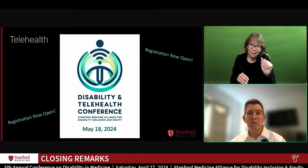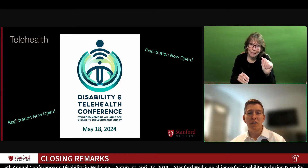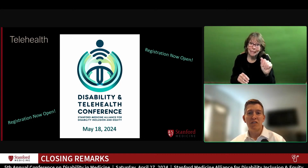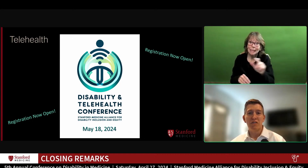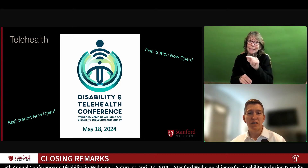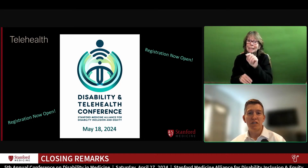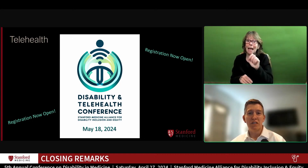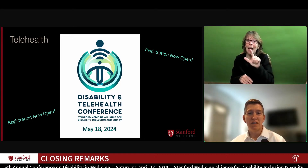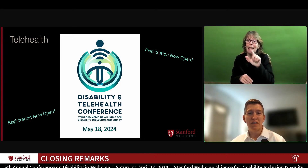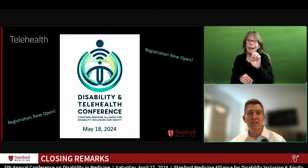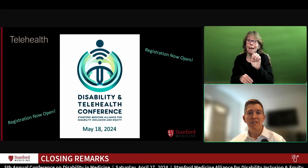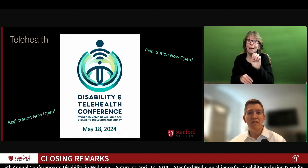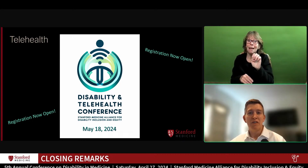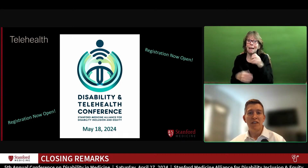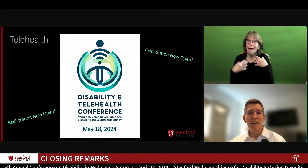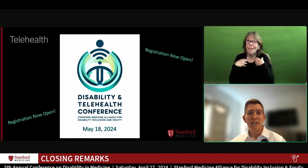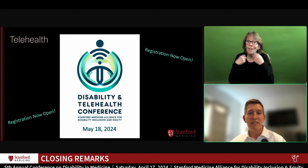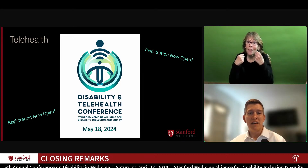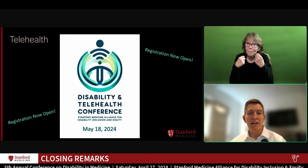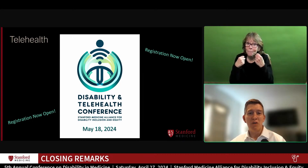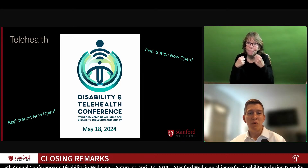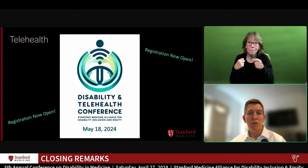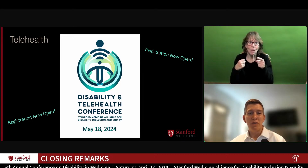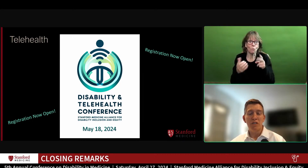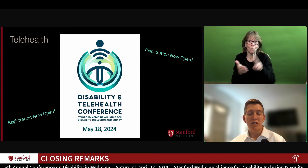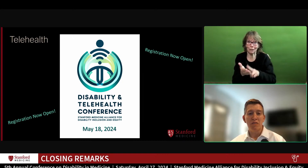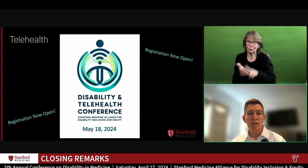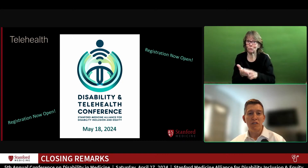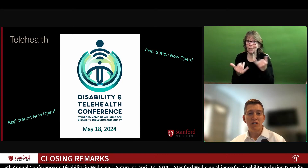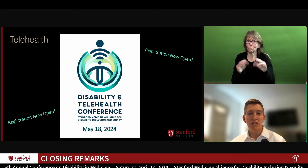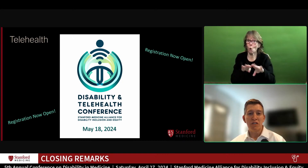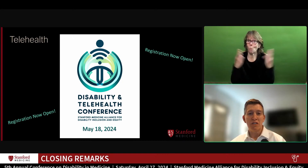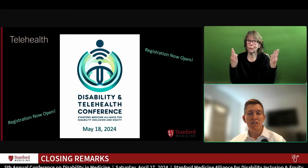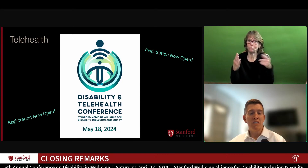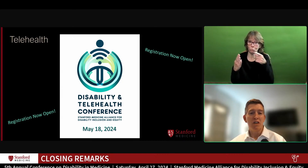and registration for that is now open. You can register on